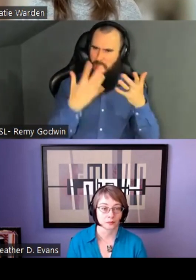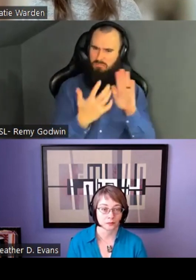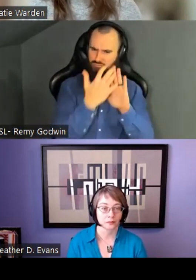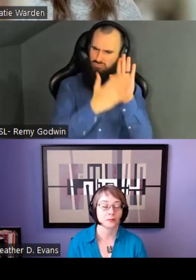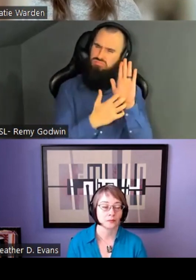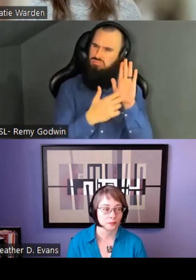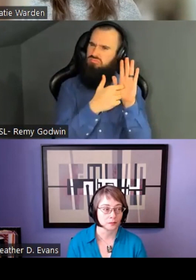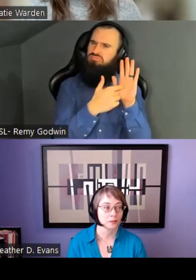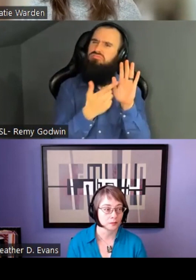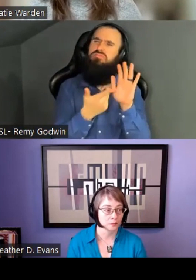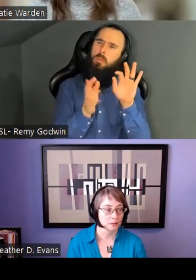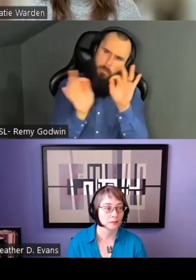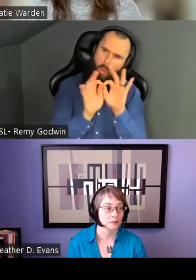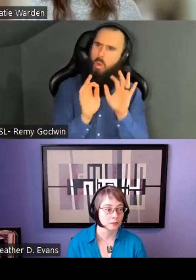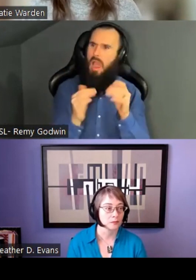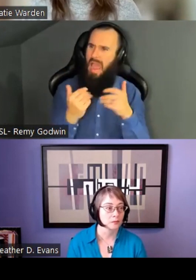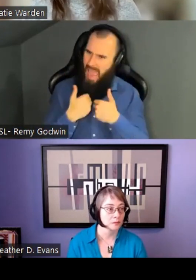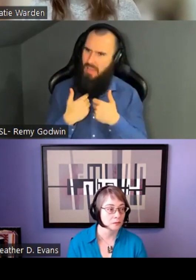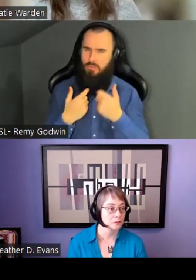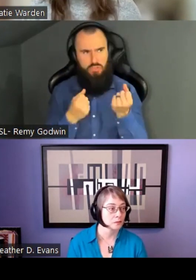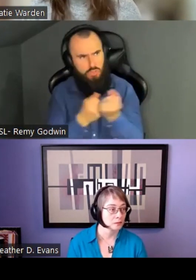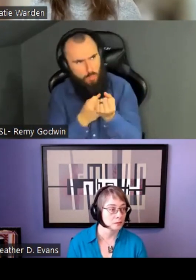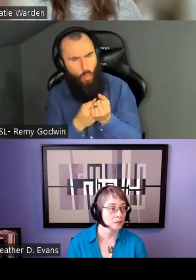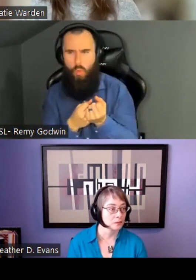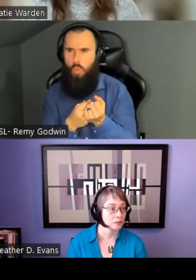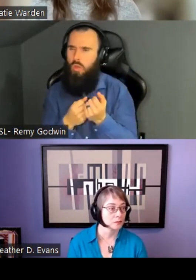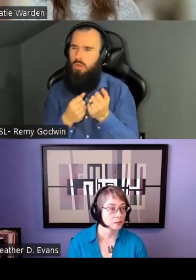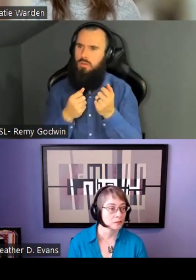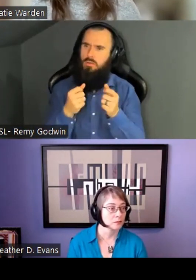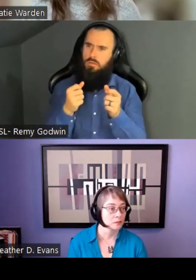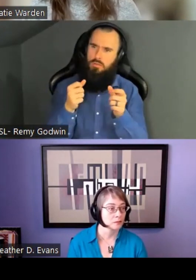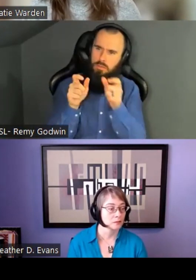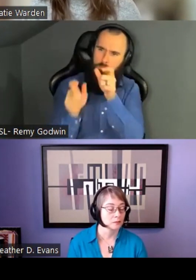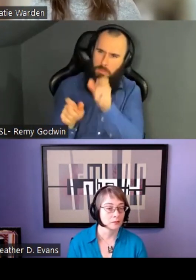or an extra person, multiple support people, not just one